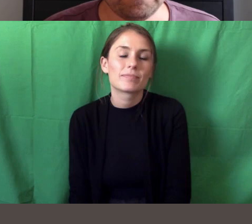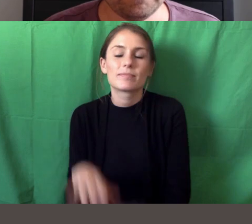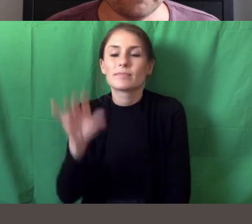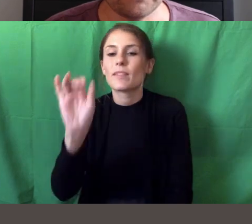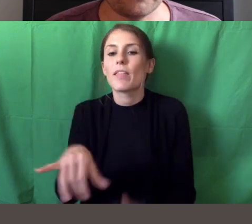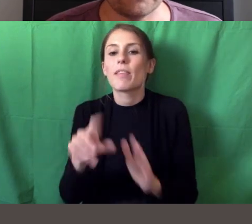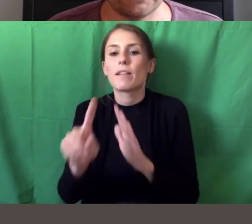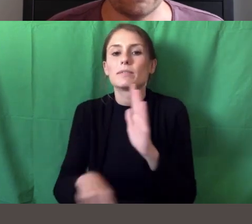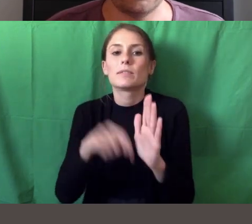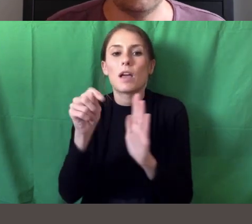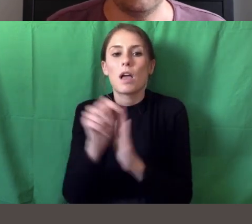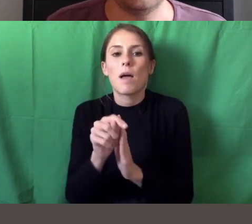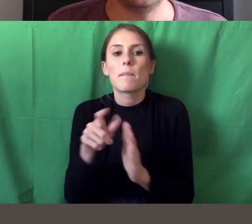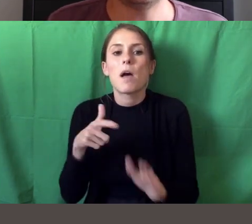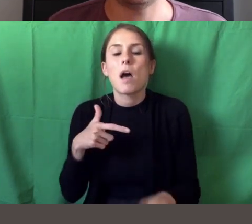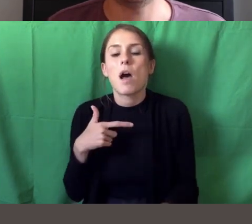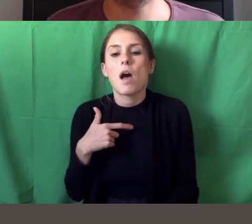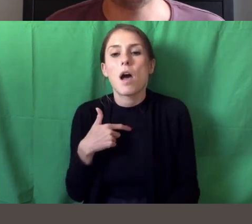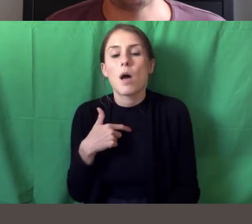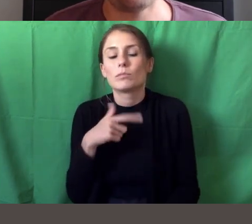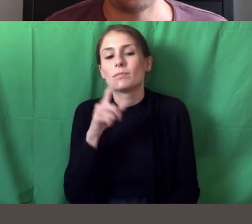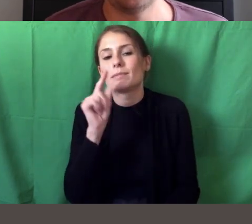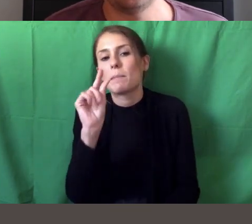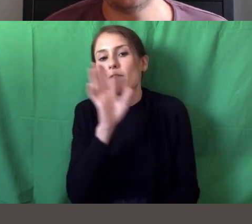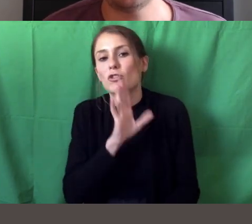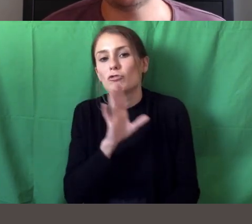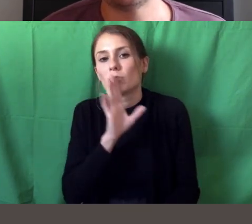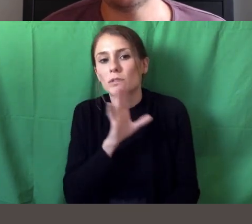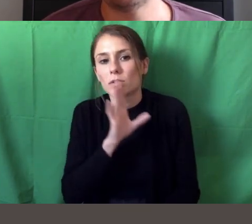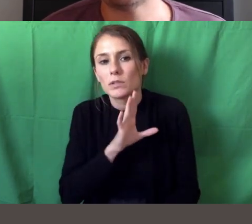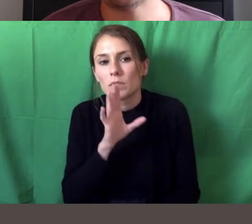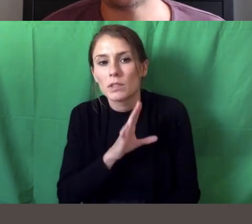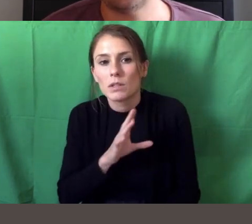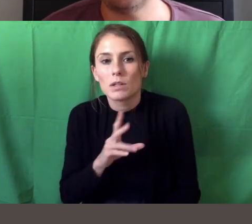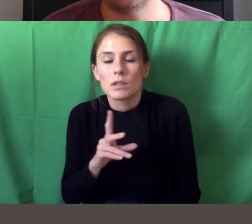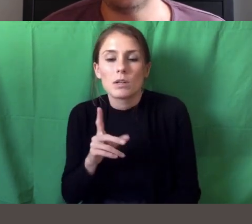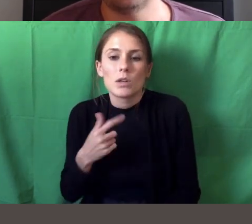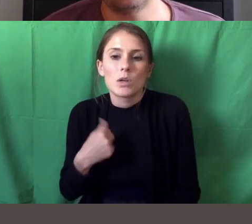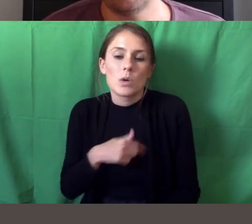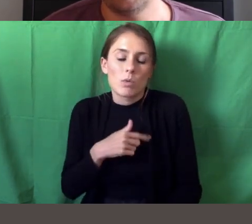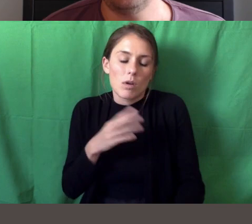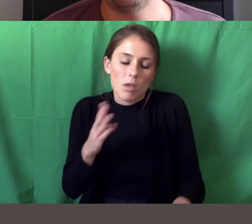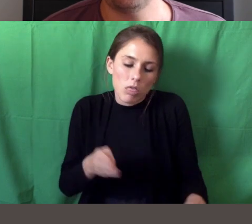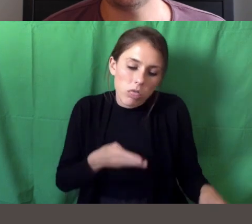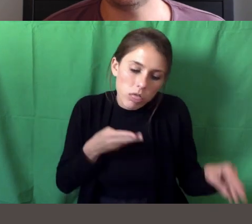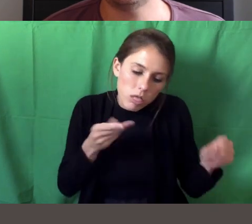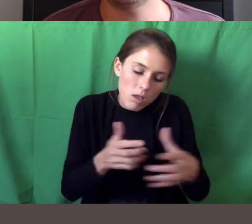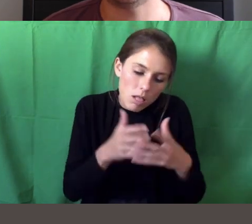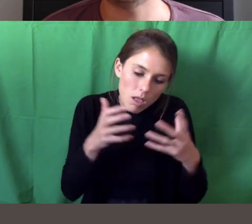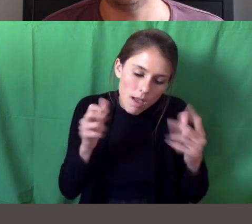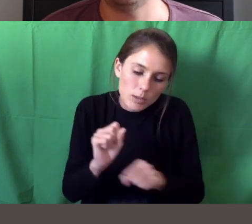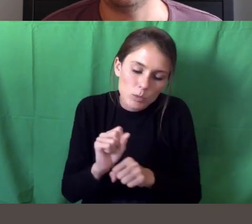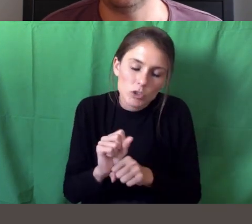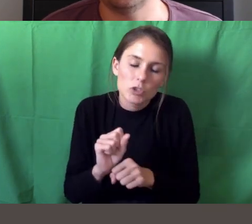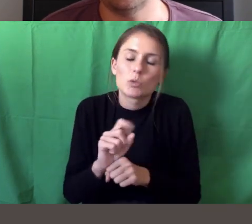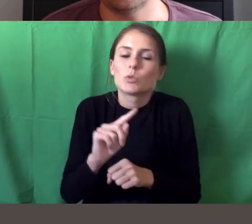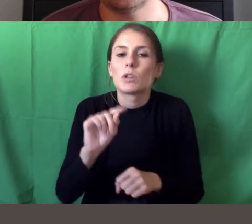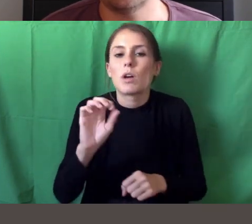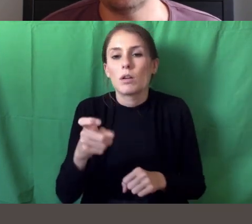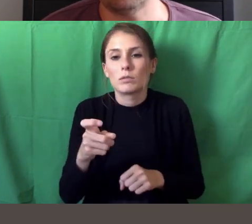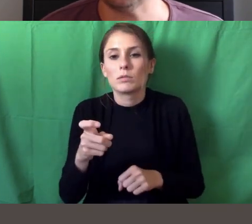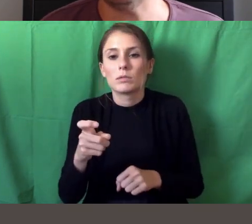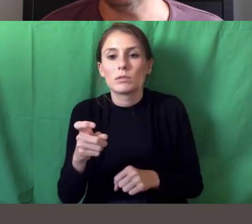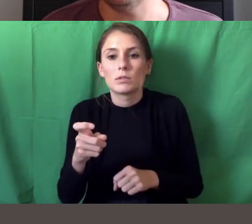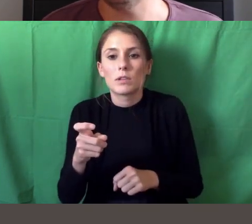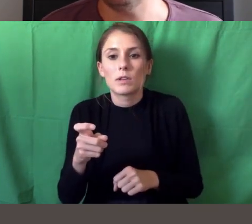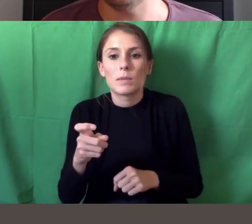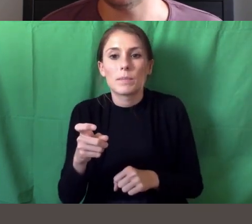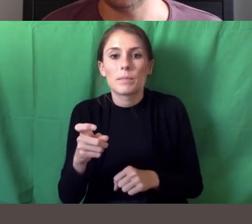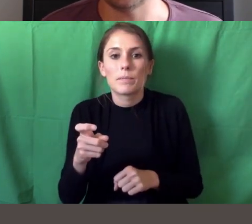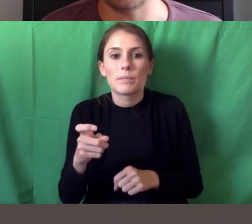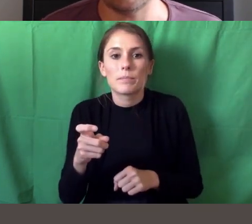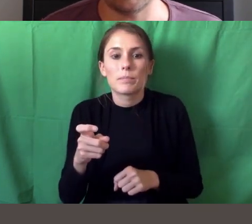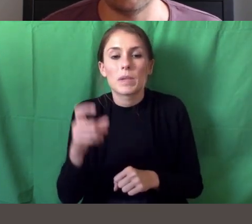But now we know. At that time, I was a little bit frustrated. We put a lot of effort into tox.